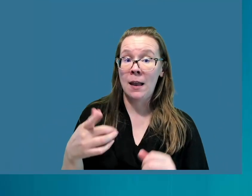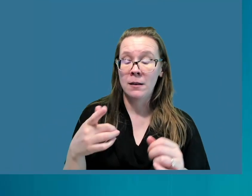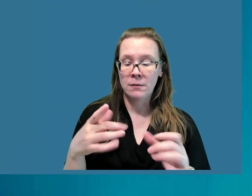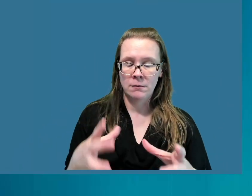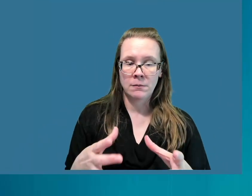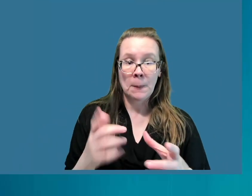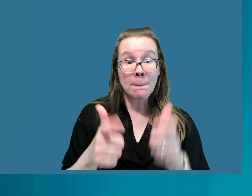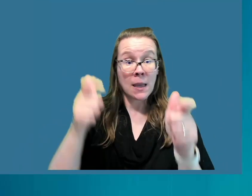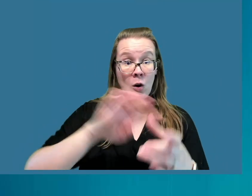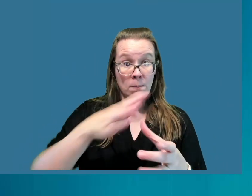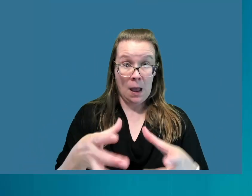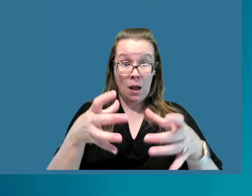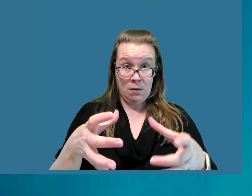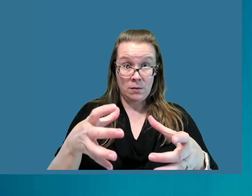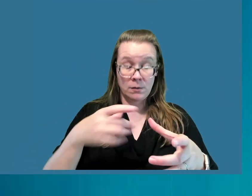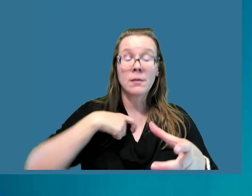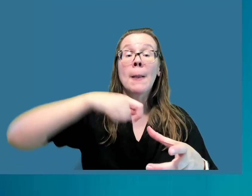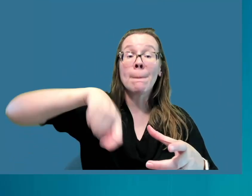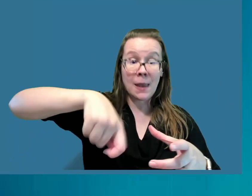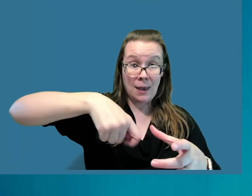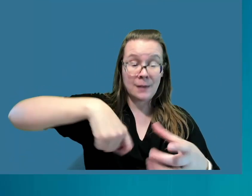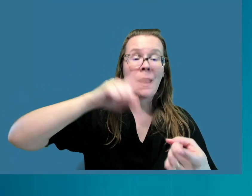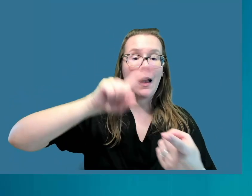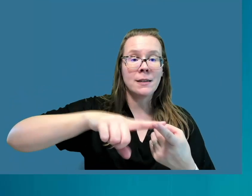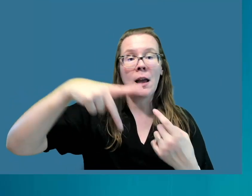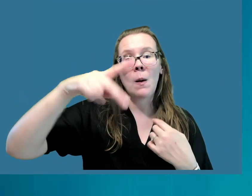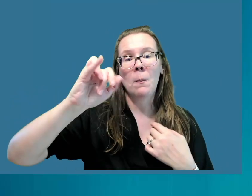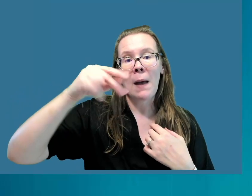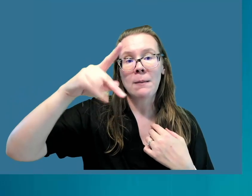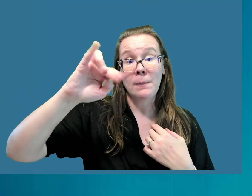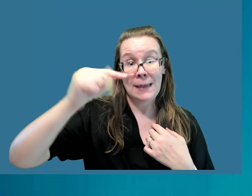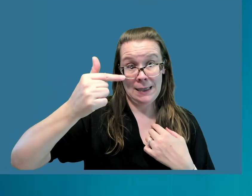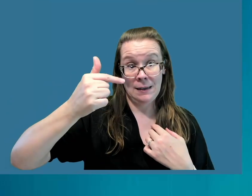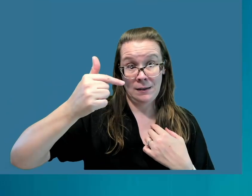liquid because it's easier to add a small amount and not accidentally over-add water.